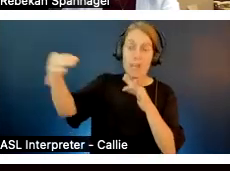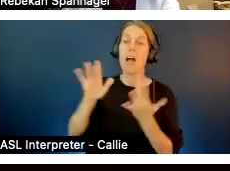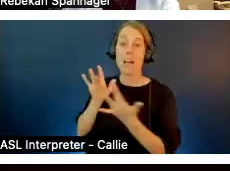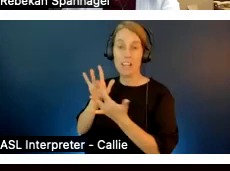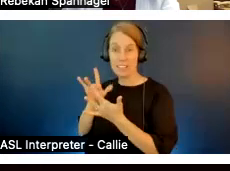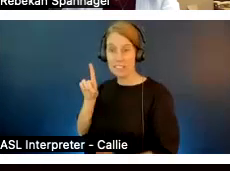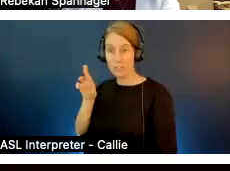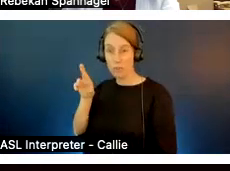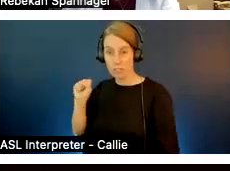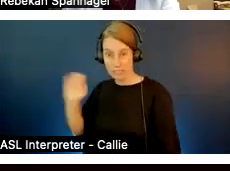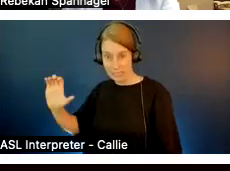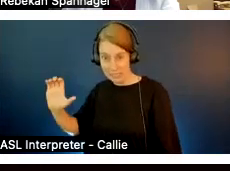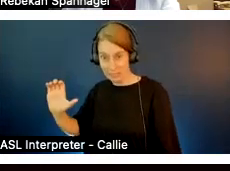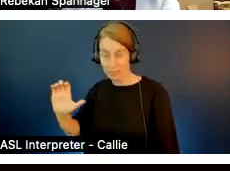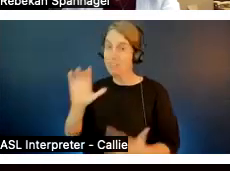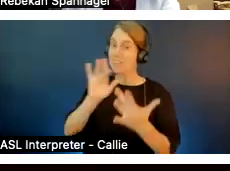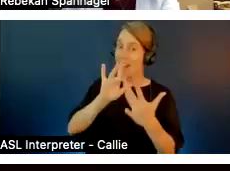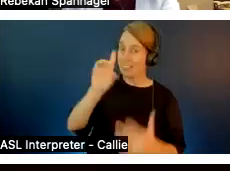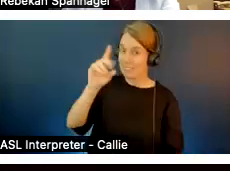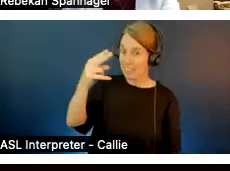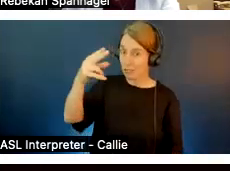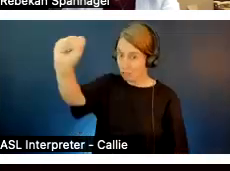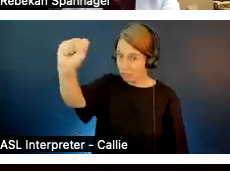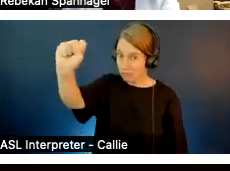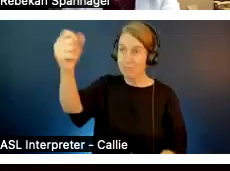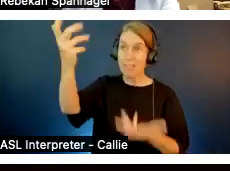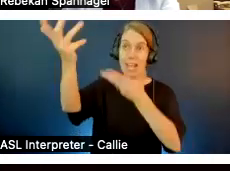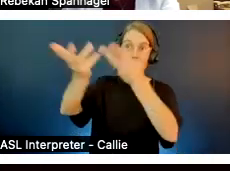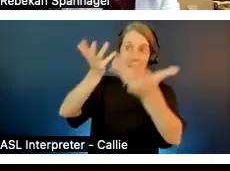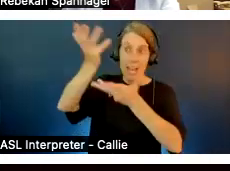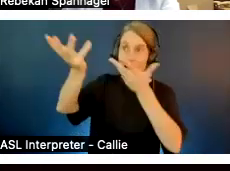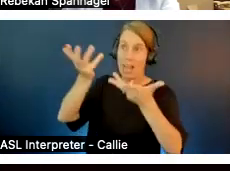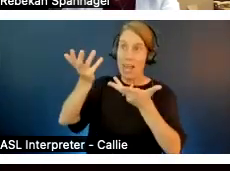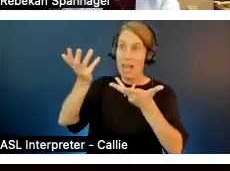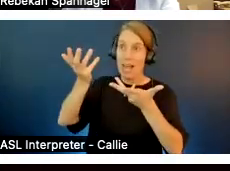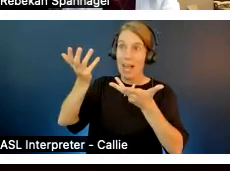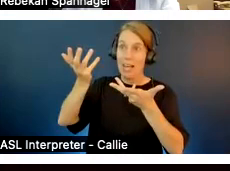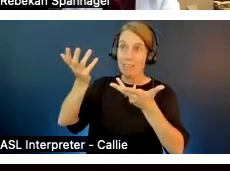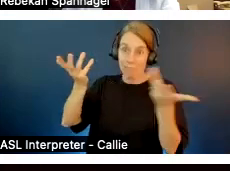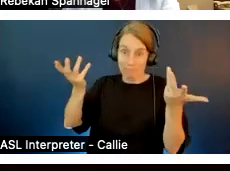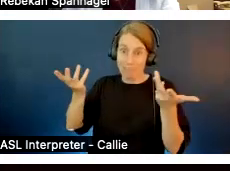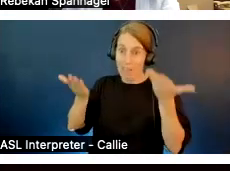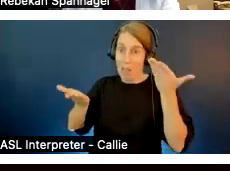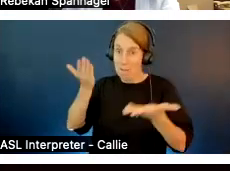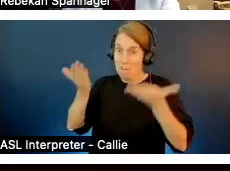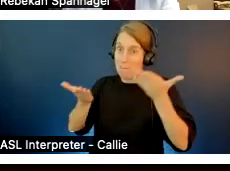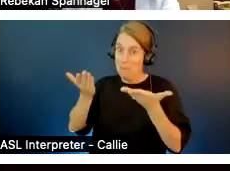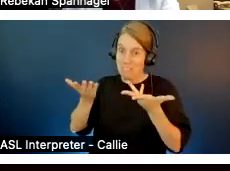you determine whether or not the lack of provider is actually violating the rights of your child